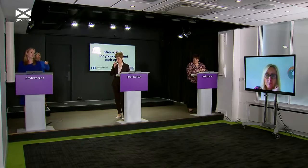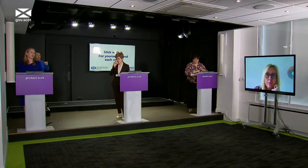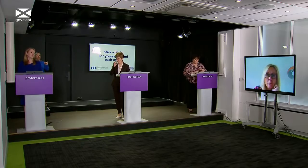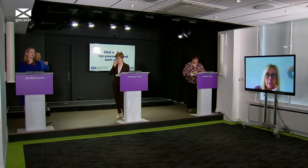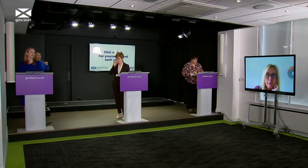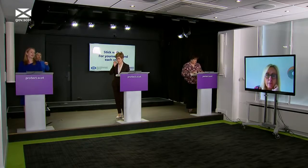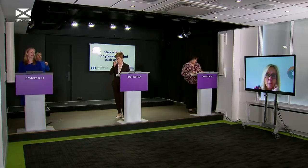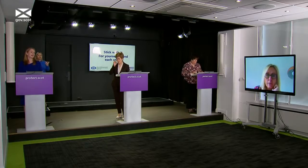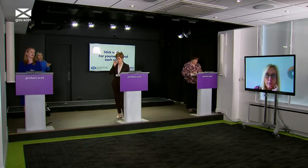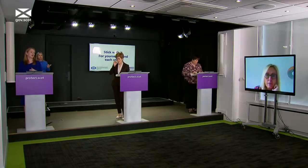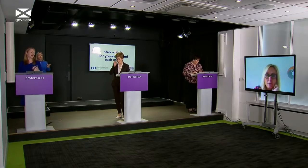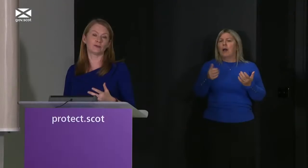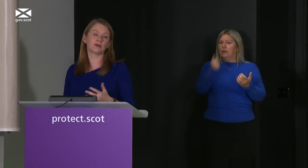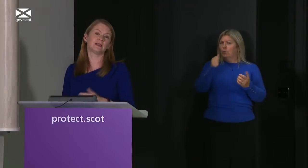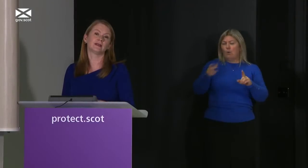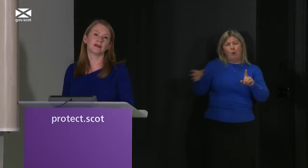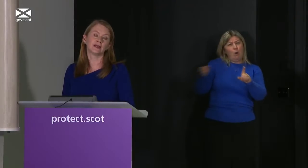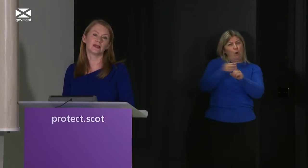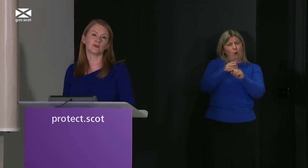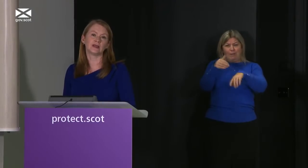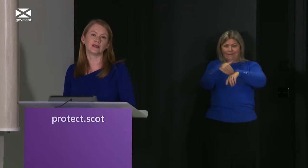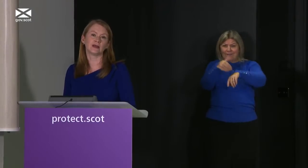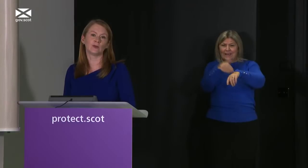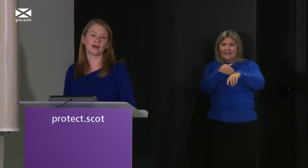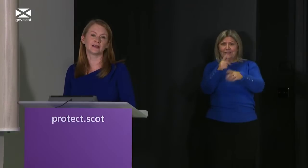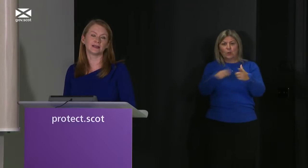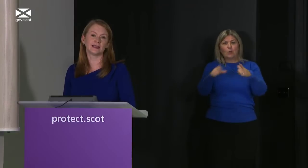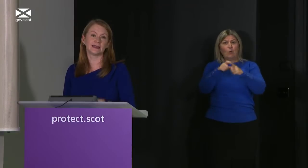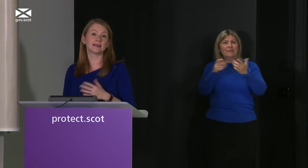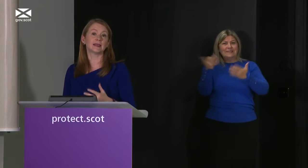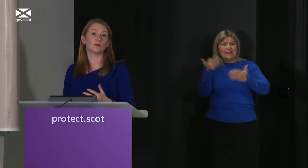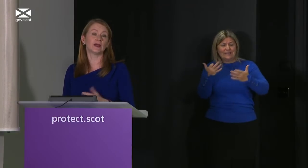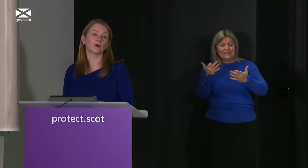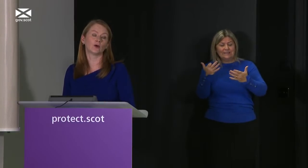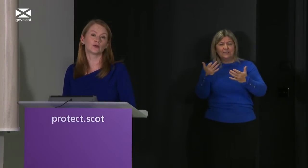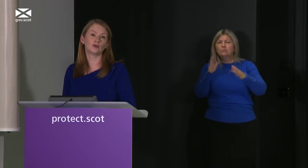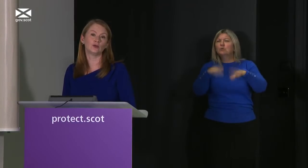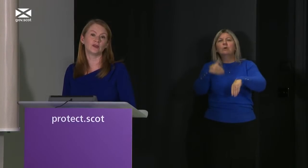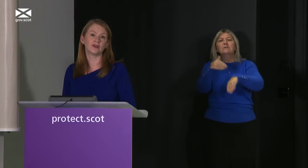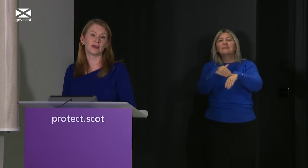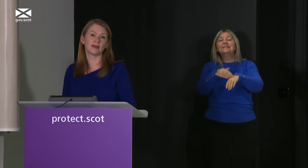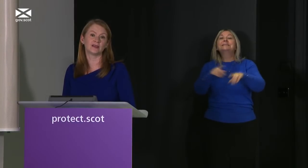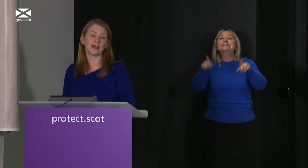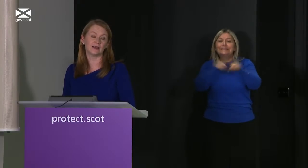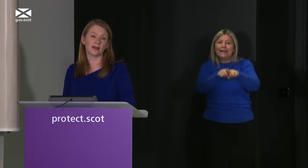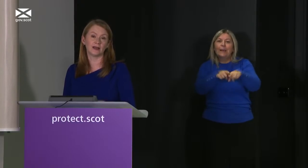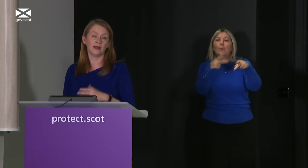by COVID-19, not everybody is being impacted in the same way or to the same extent. And